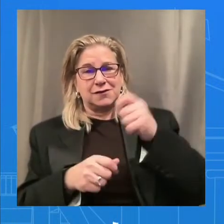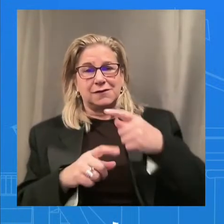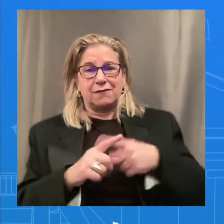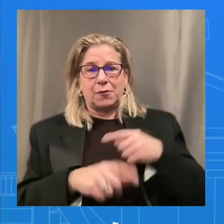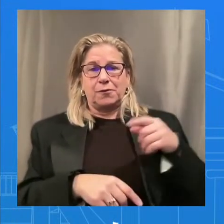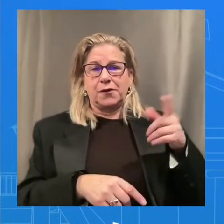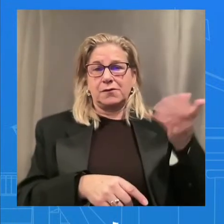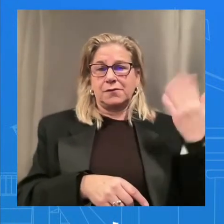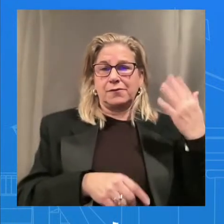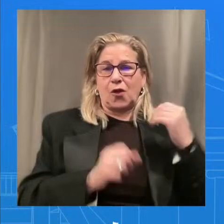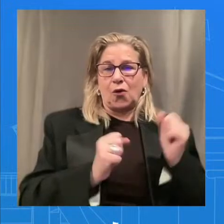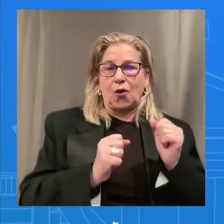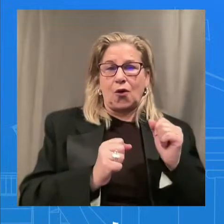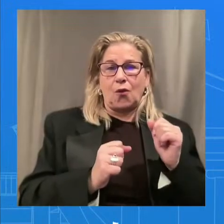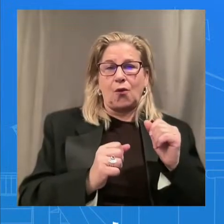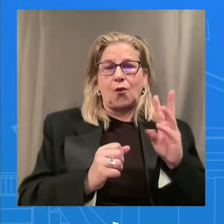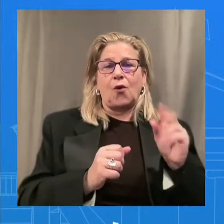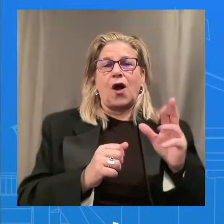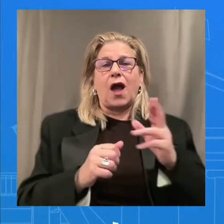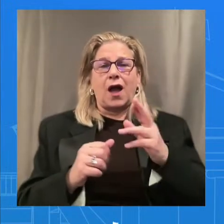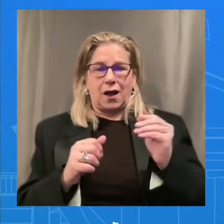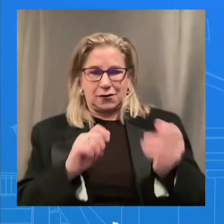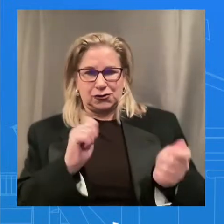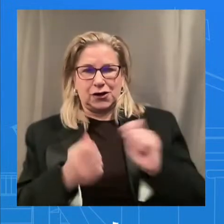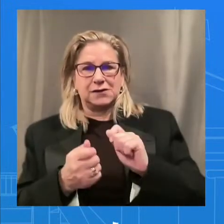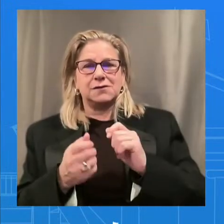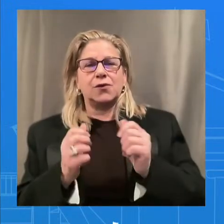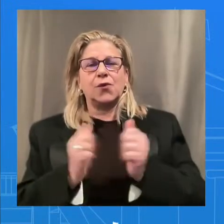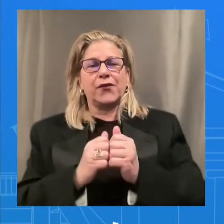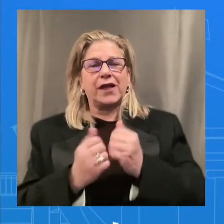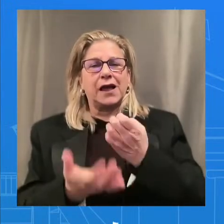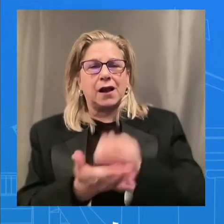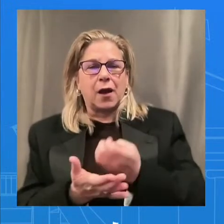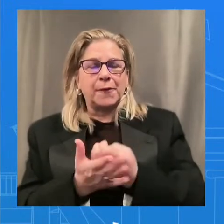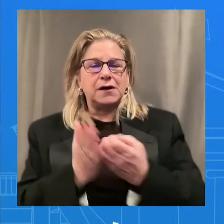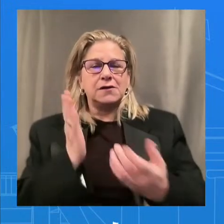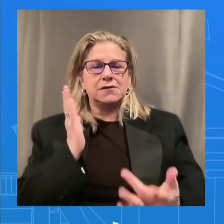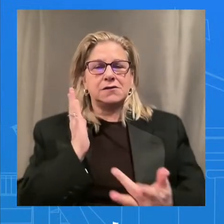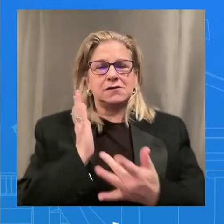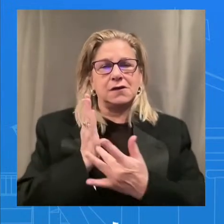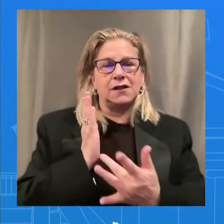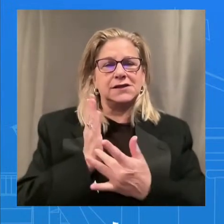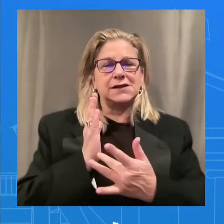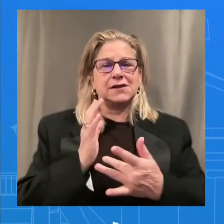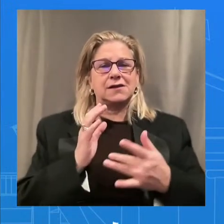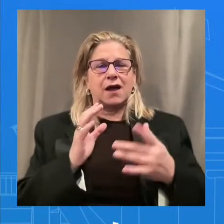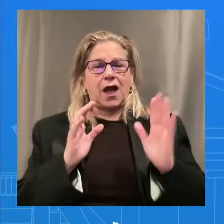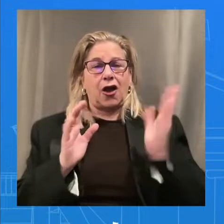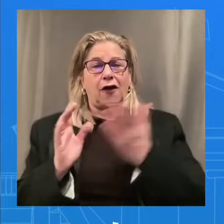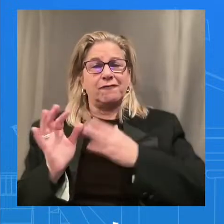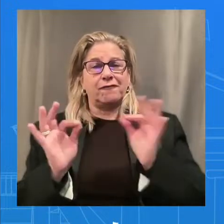and with respect to our values and vision for the world. A time of change and transition like that has brought